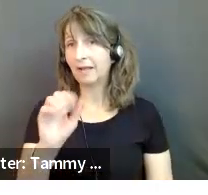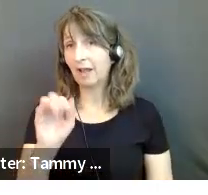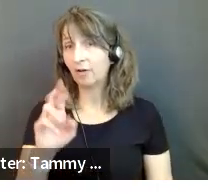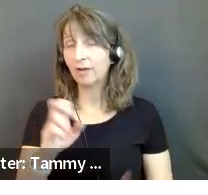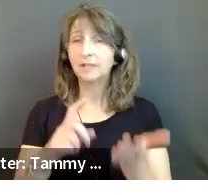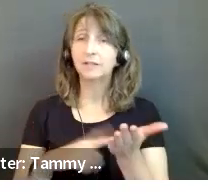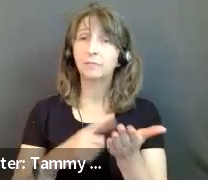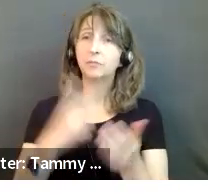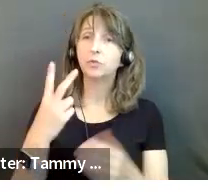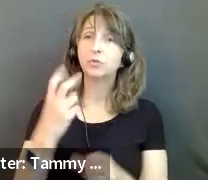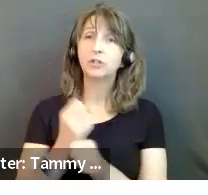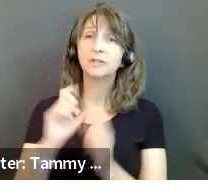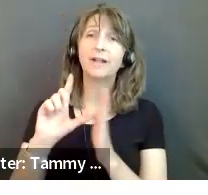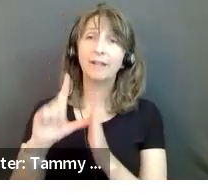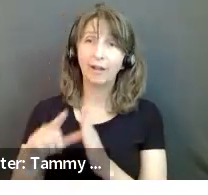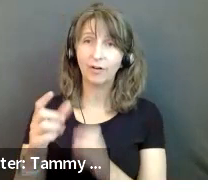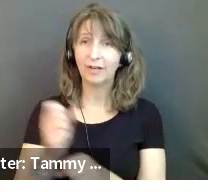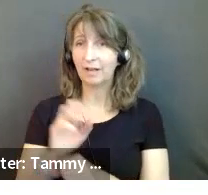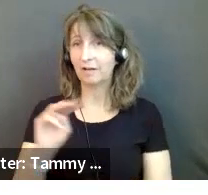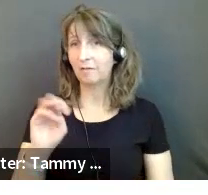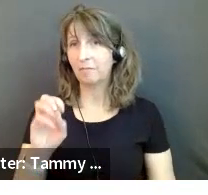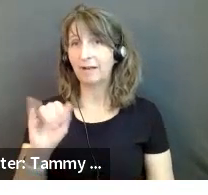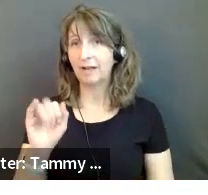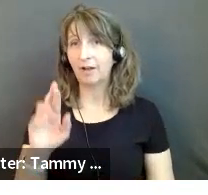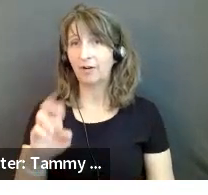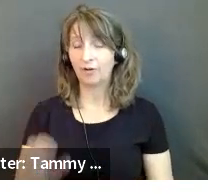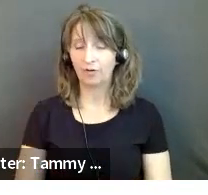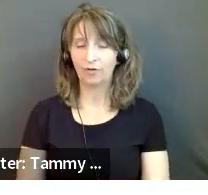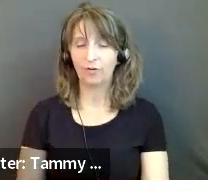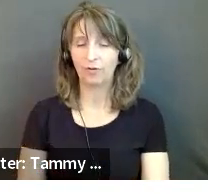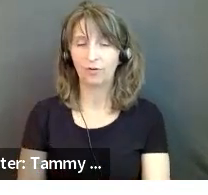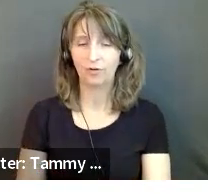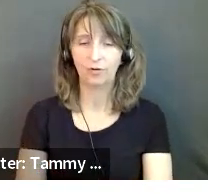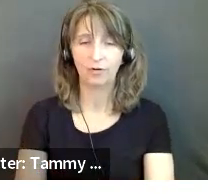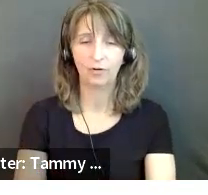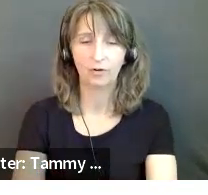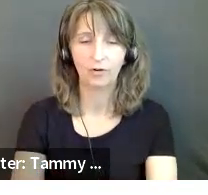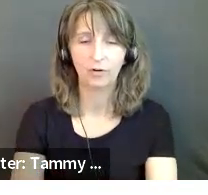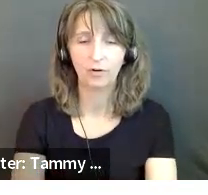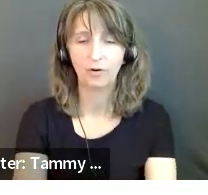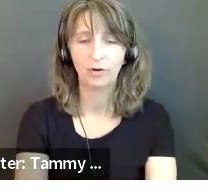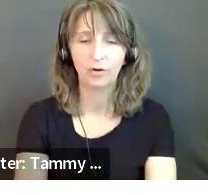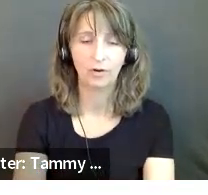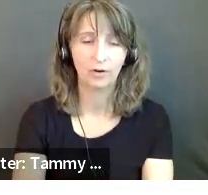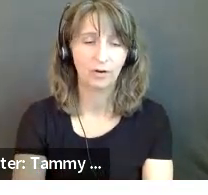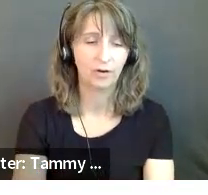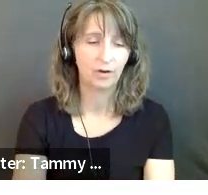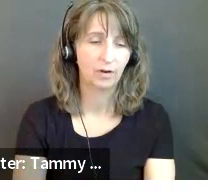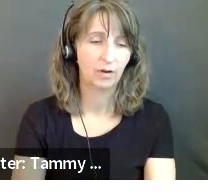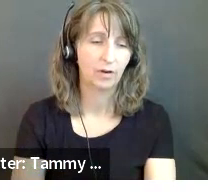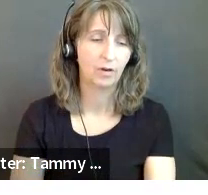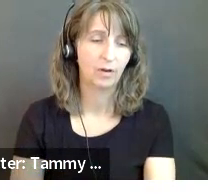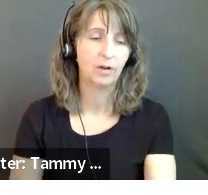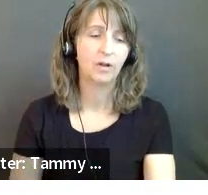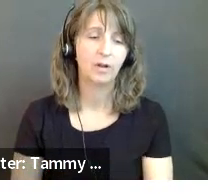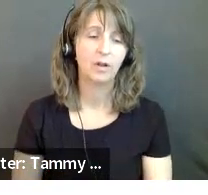And this can continue. Even if one's working and benefits are suspended or even terminated, your Medicare can continue.